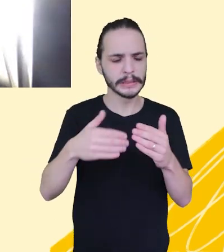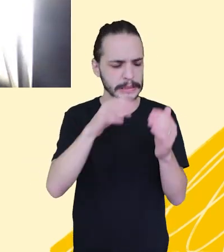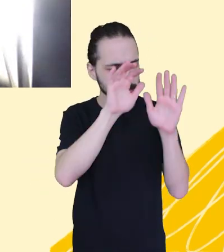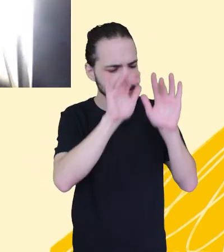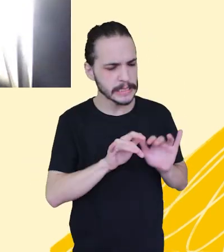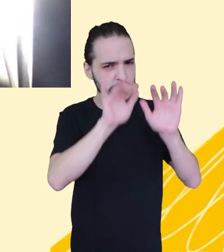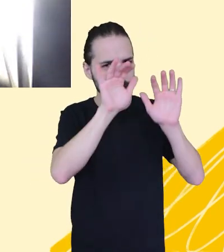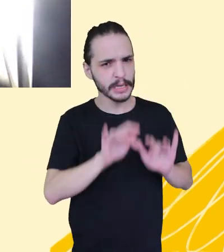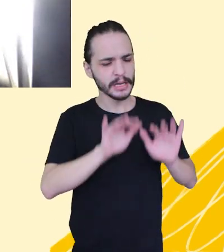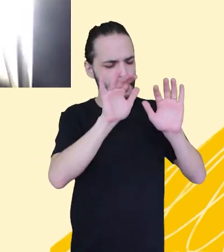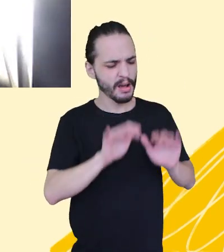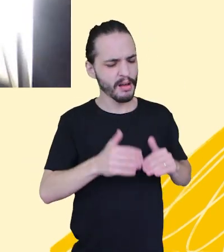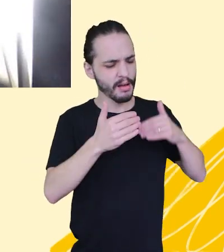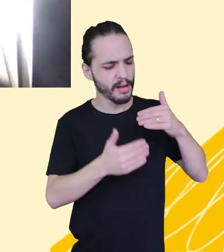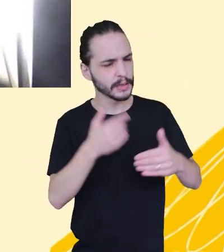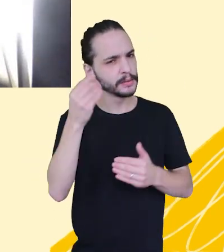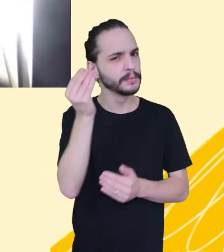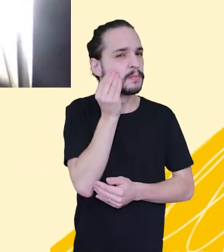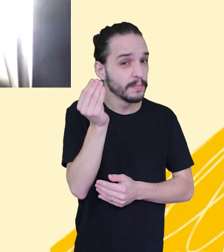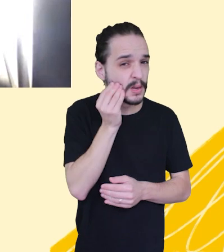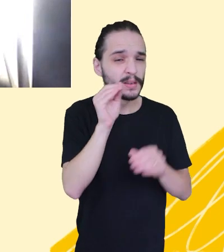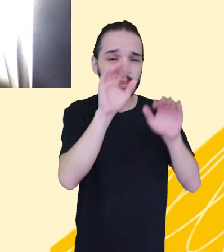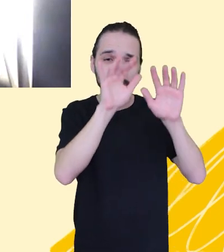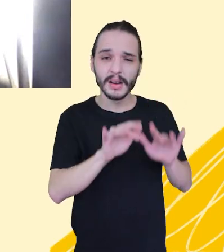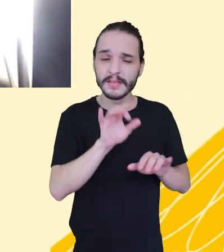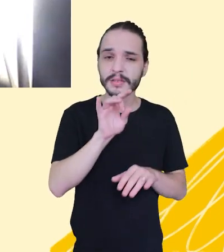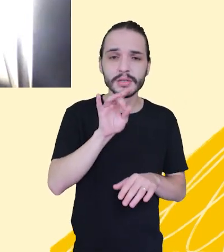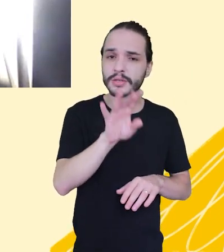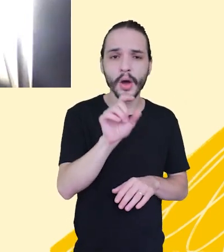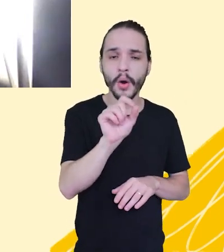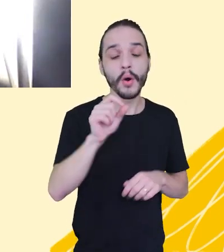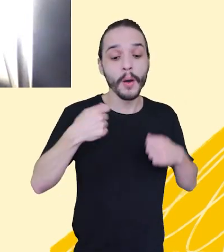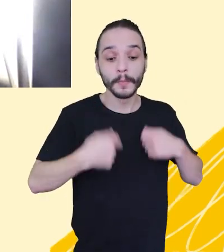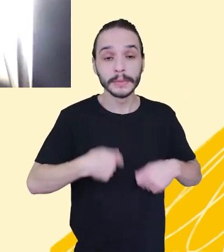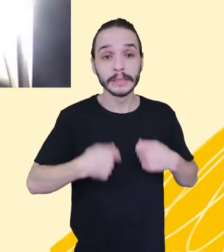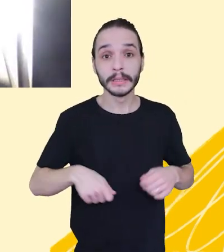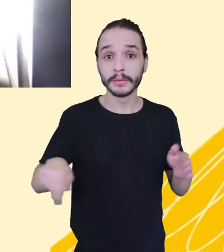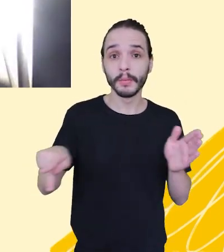I try to write only down what I will need in the editing.